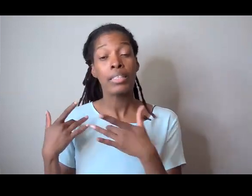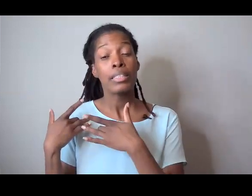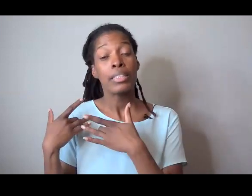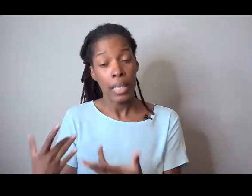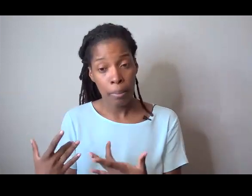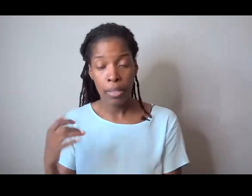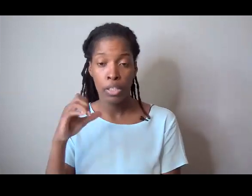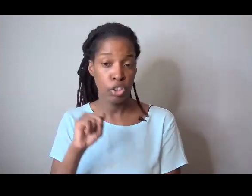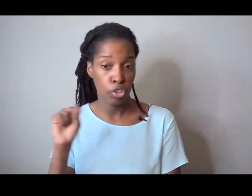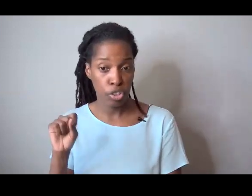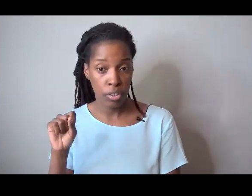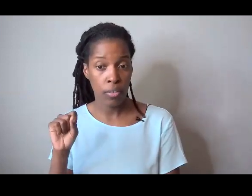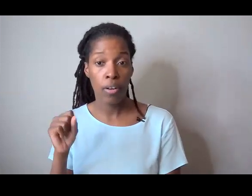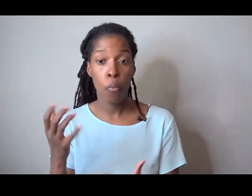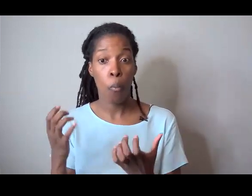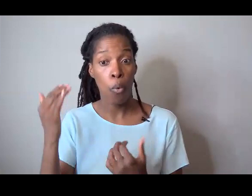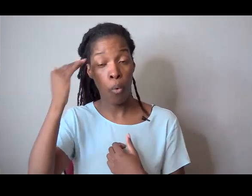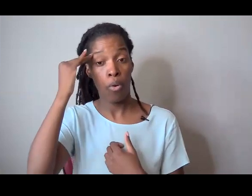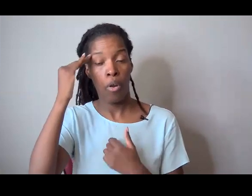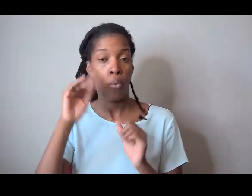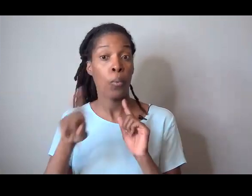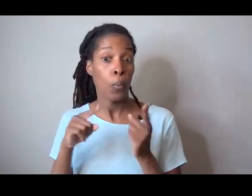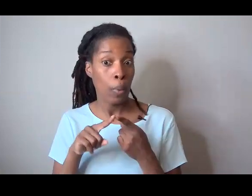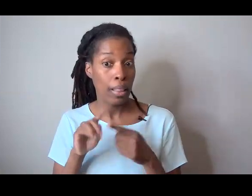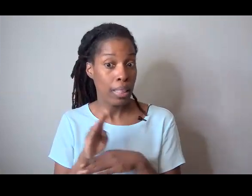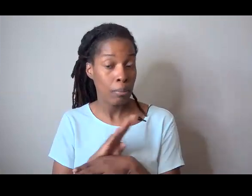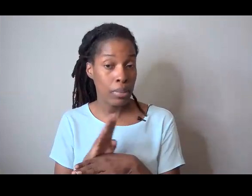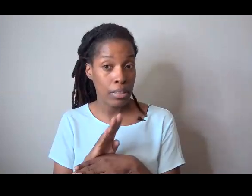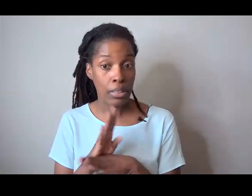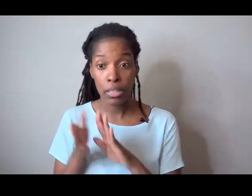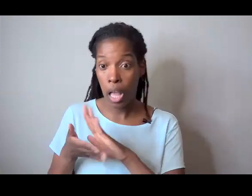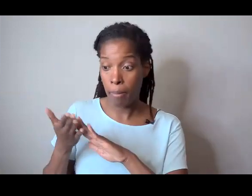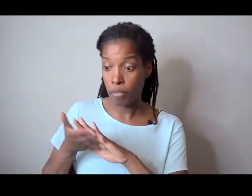they want to know when the business, the operations that it was set up to do